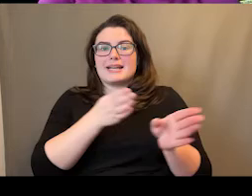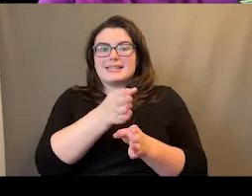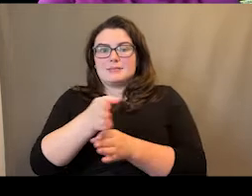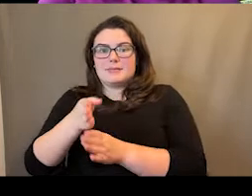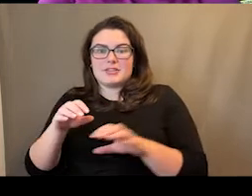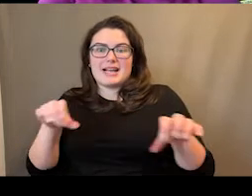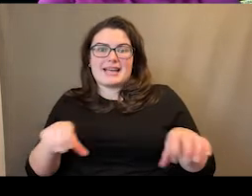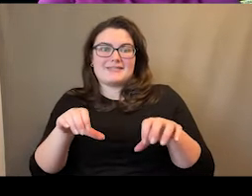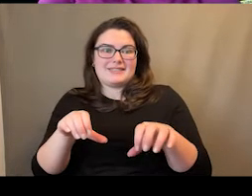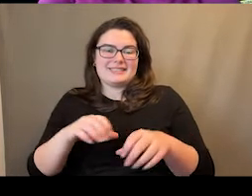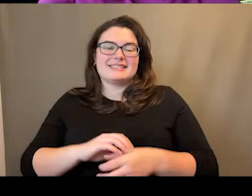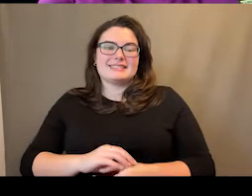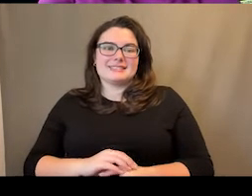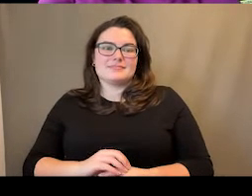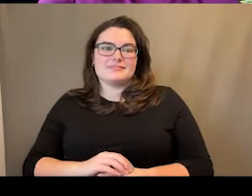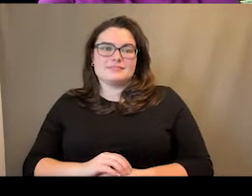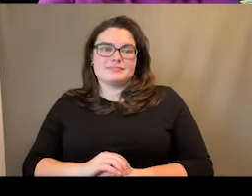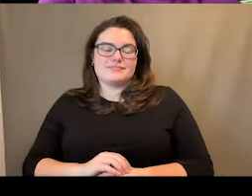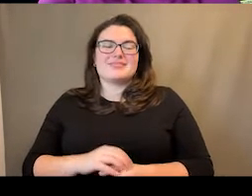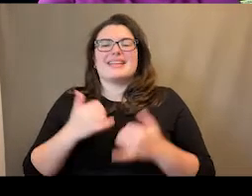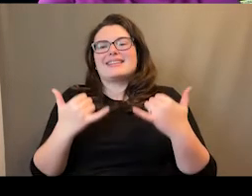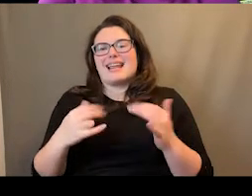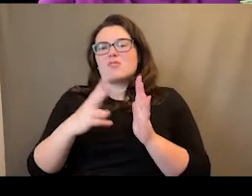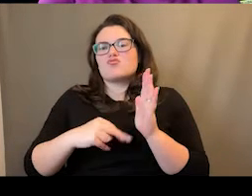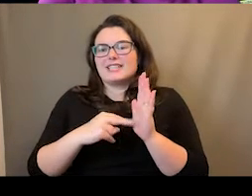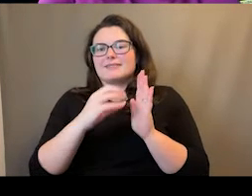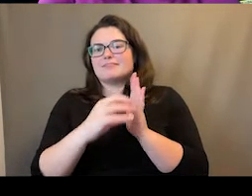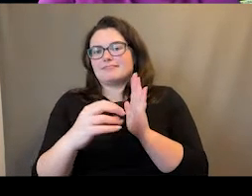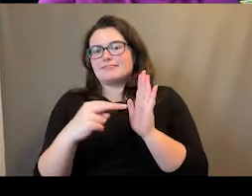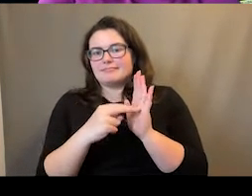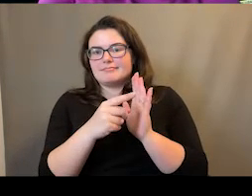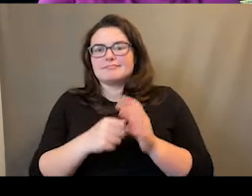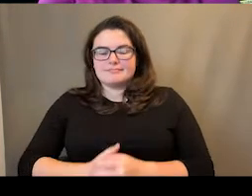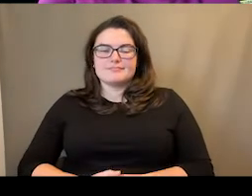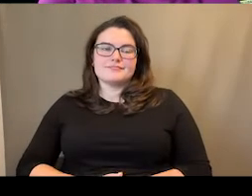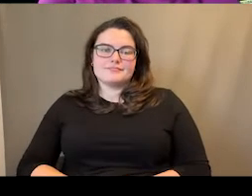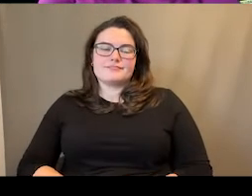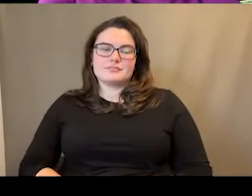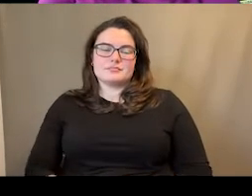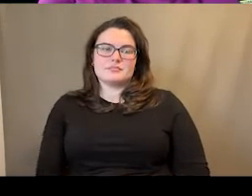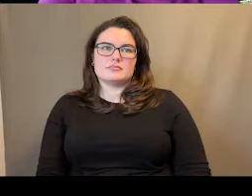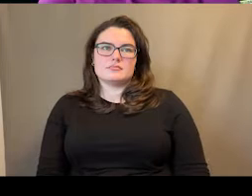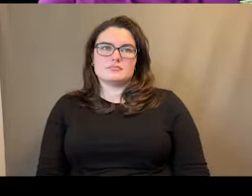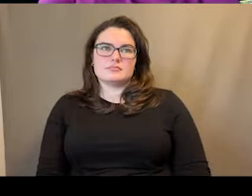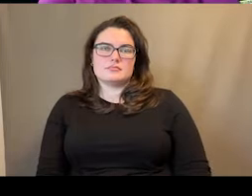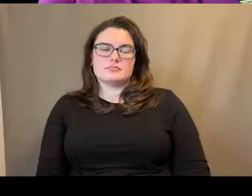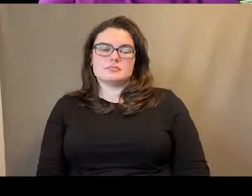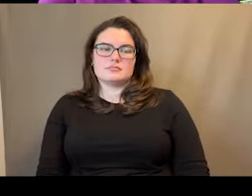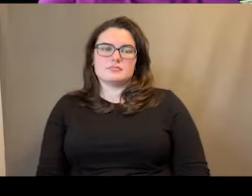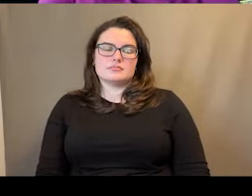This office really supports student and post doctoral training in the SBE discipline and sciences.